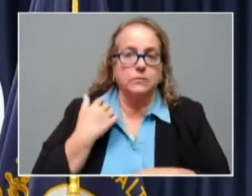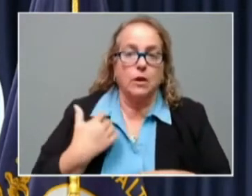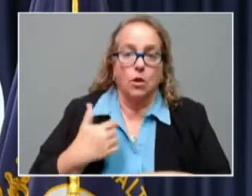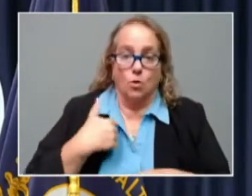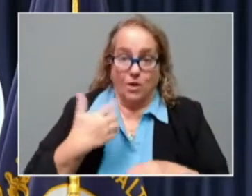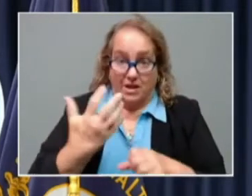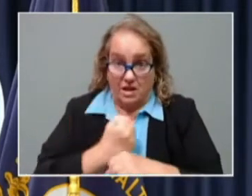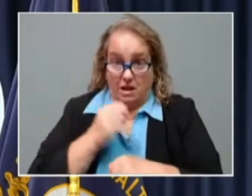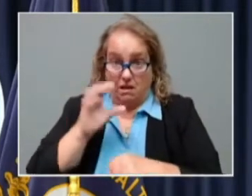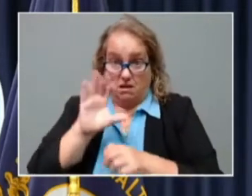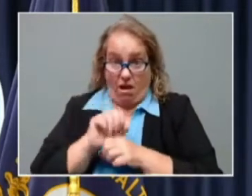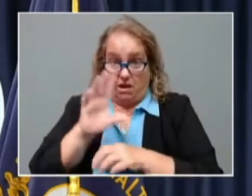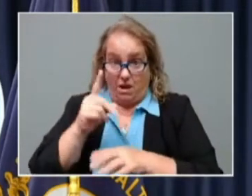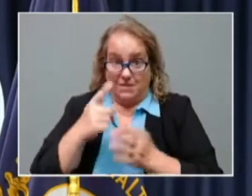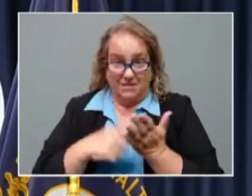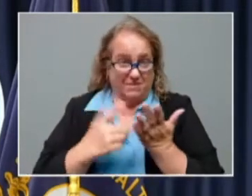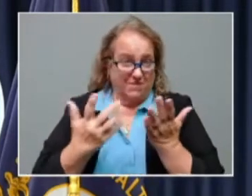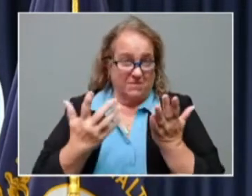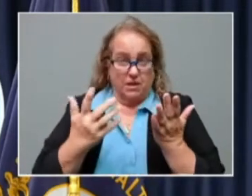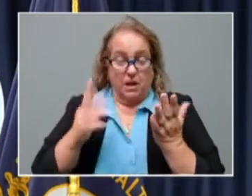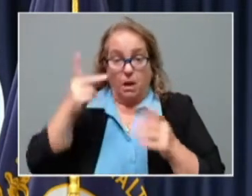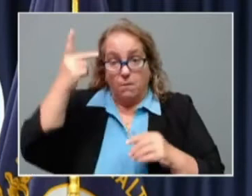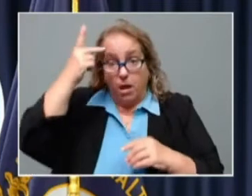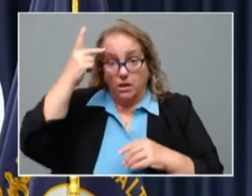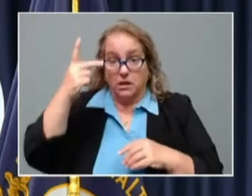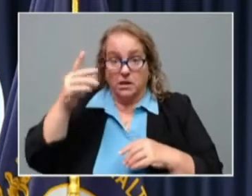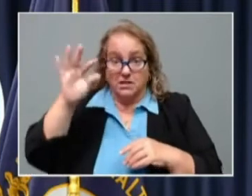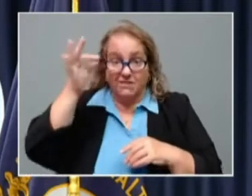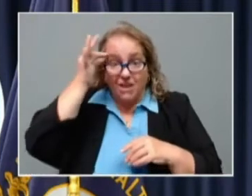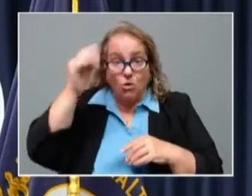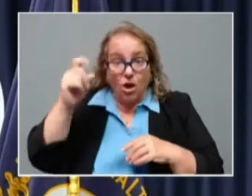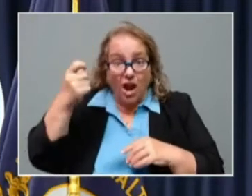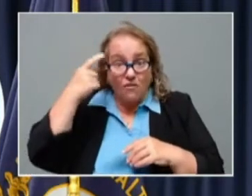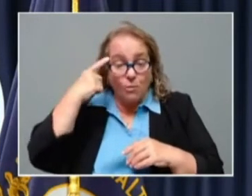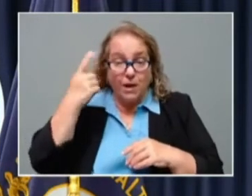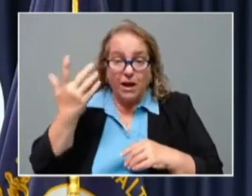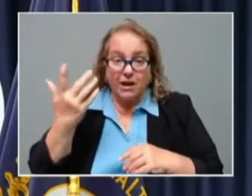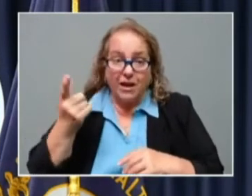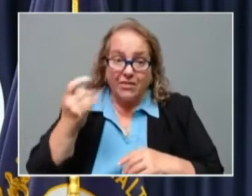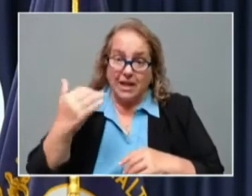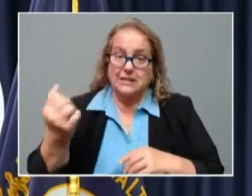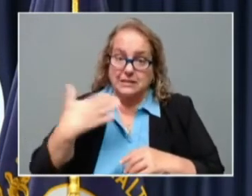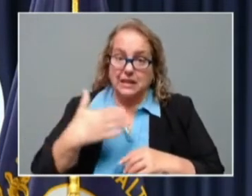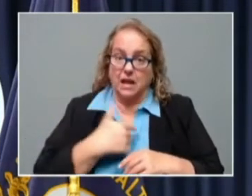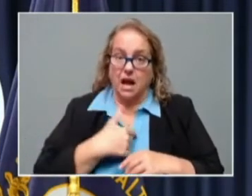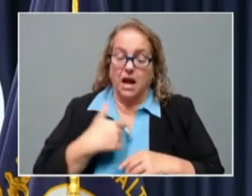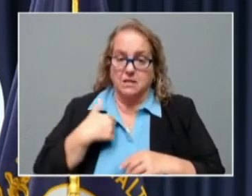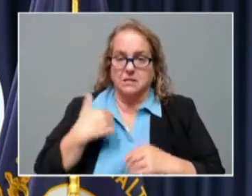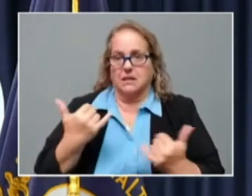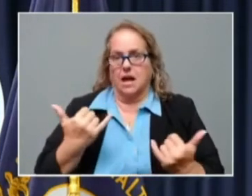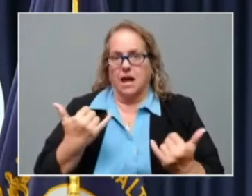politics and in the federal government they sent us now five E. M. S. Strike